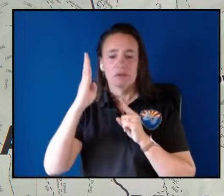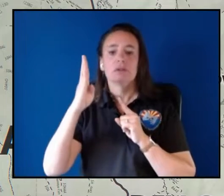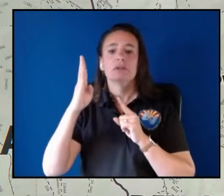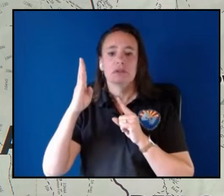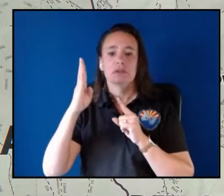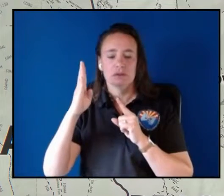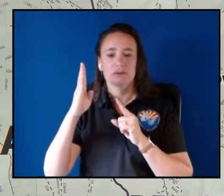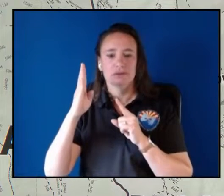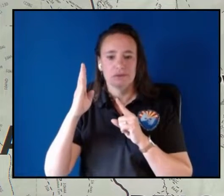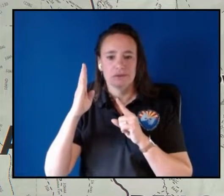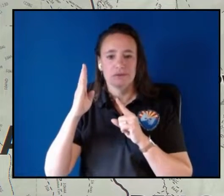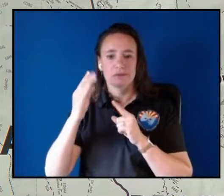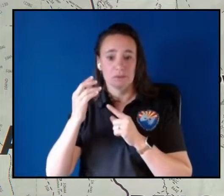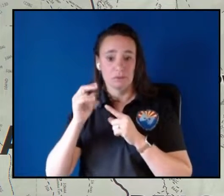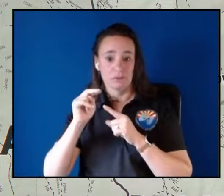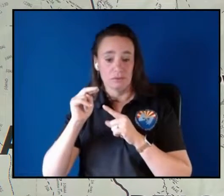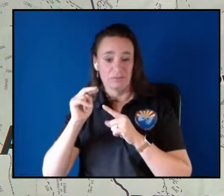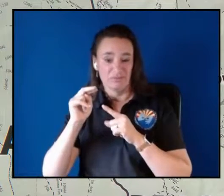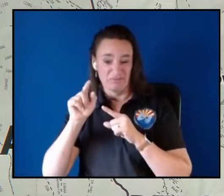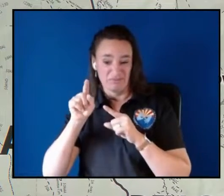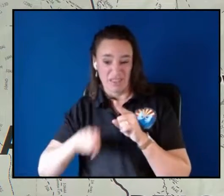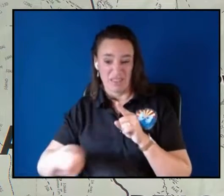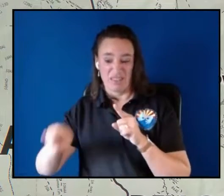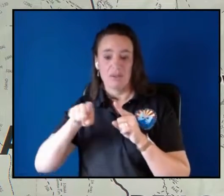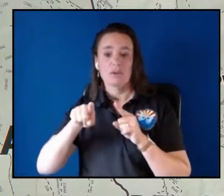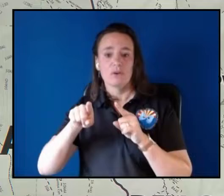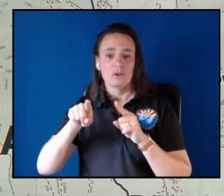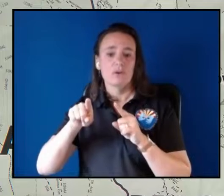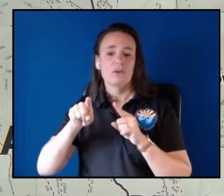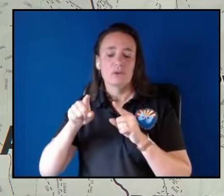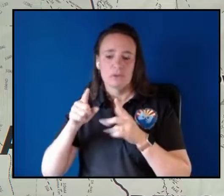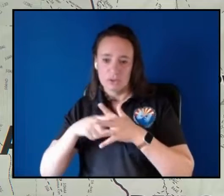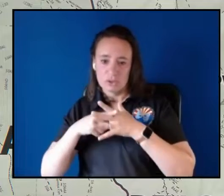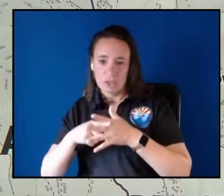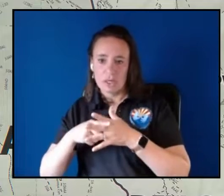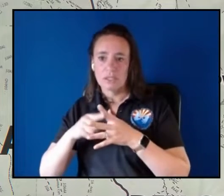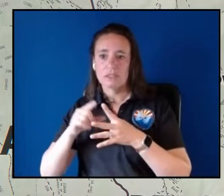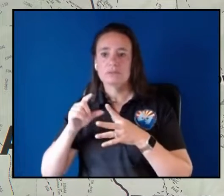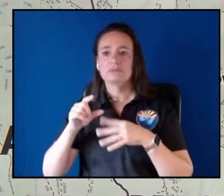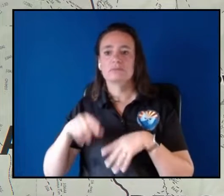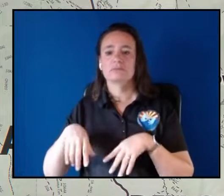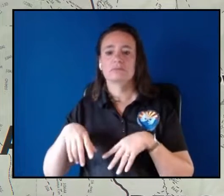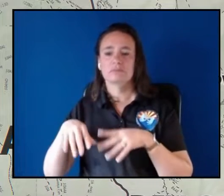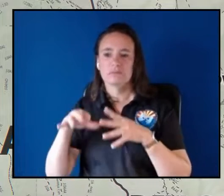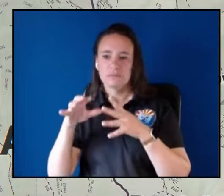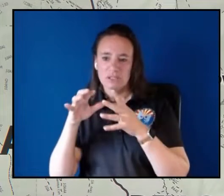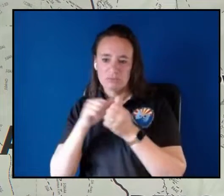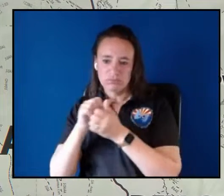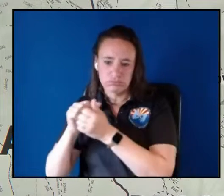they're starting chipping operations removing the excess slash that was pulled away from the fire's edge when the